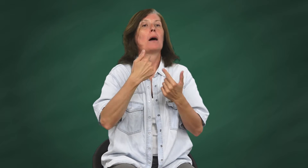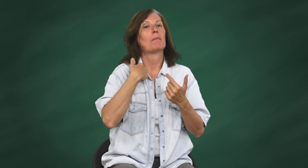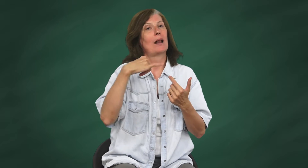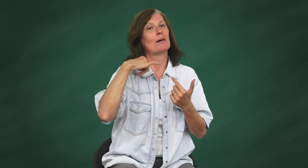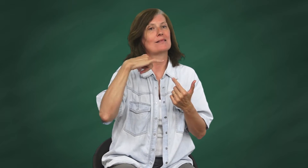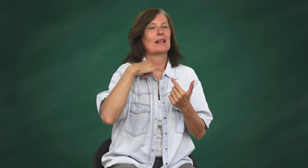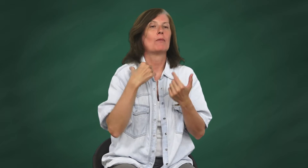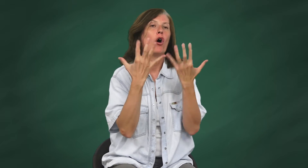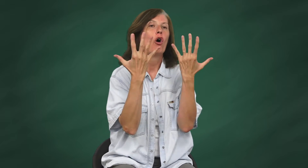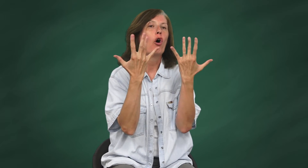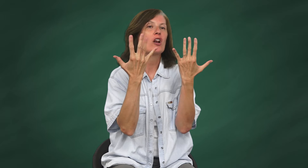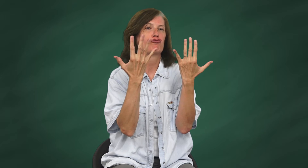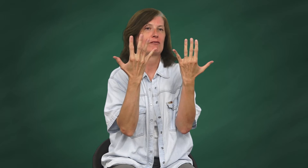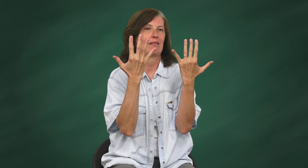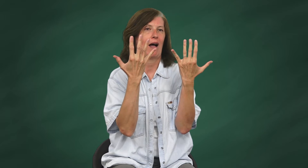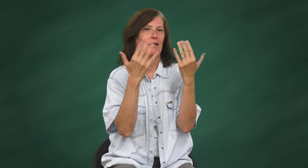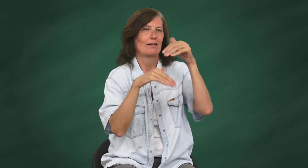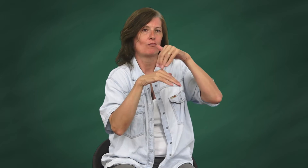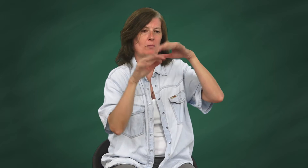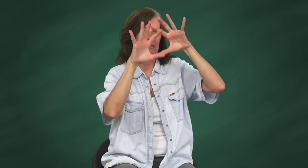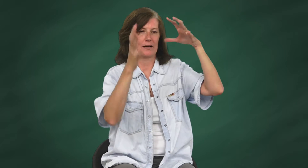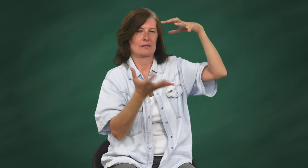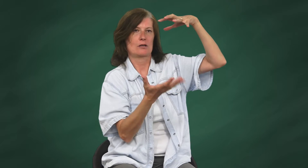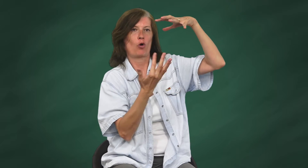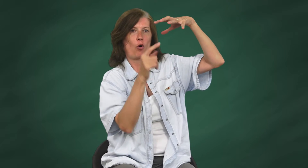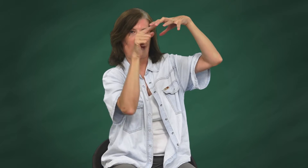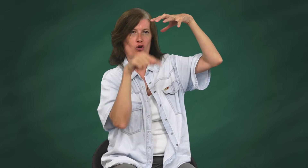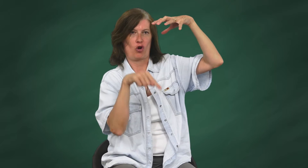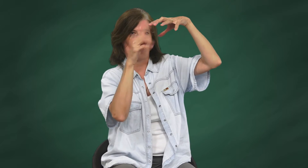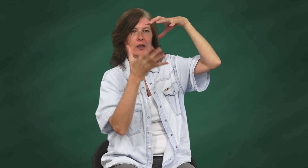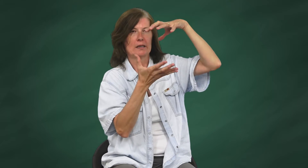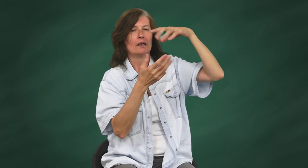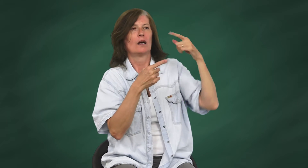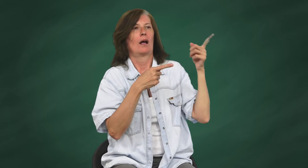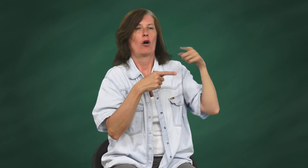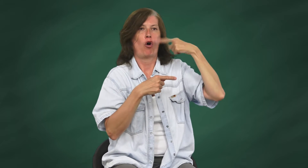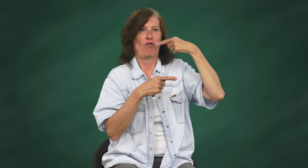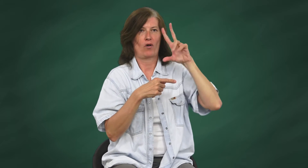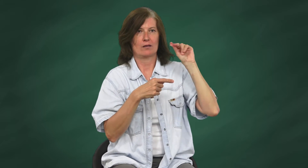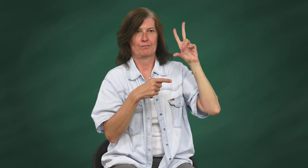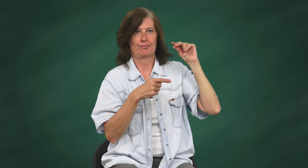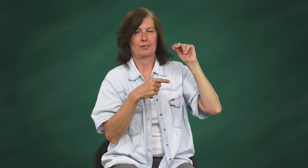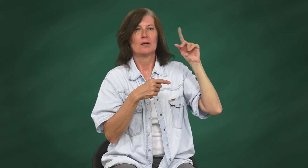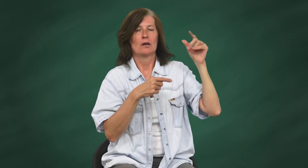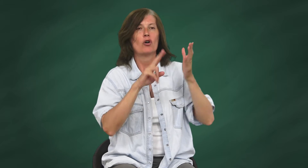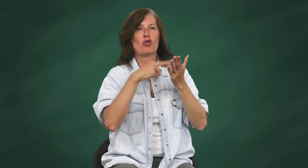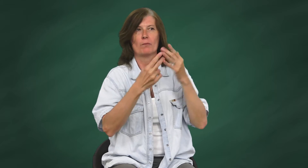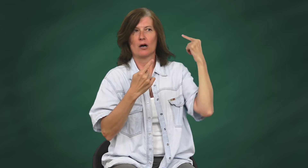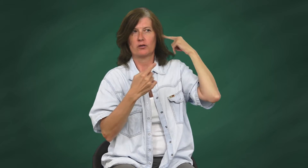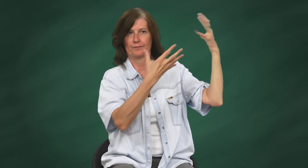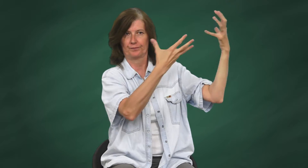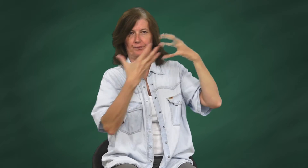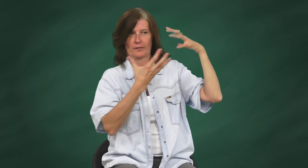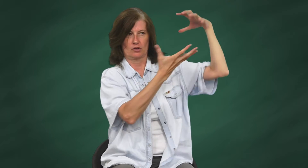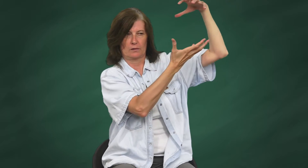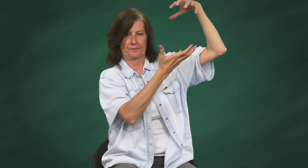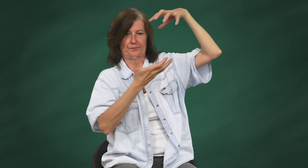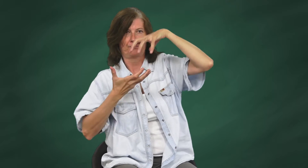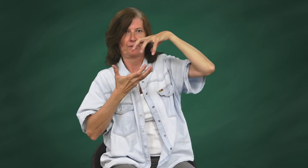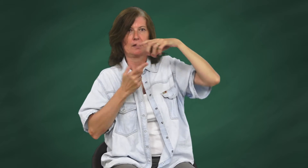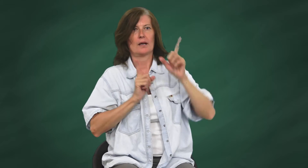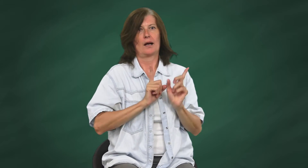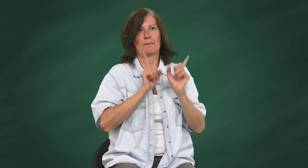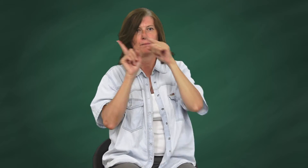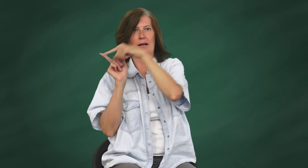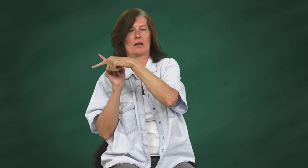What I am researching is how much information the interpreter passes on to a deaf person